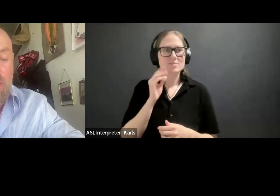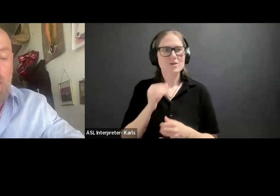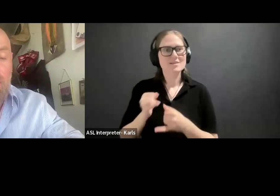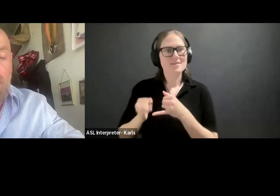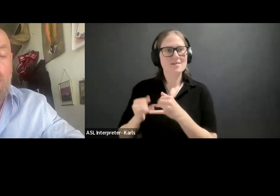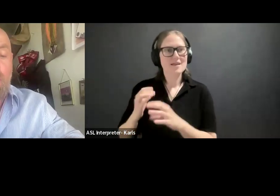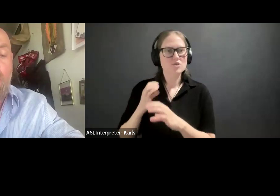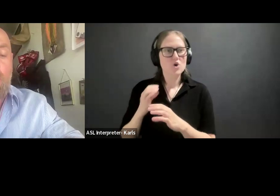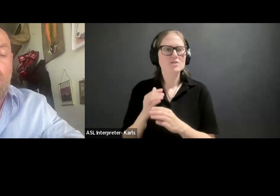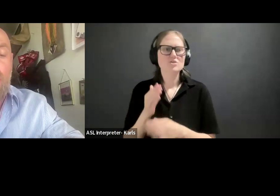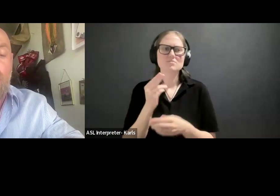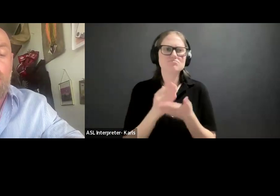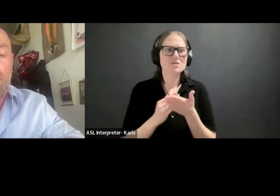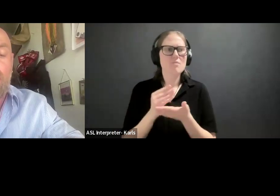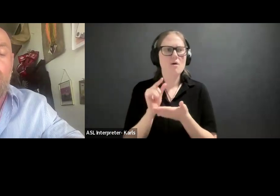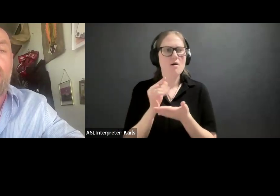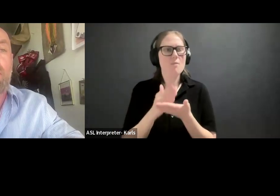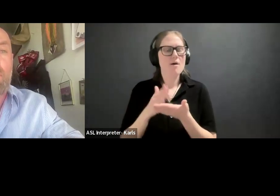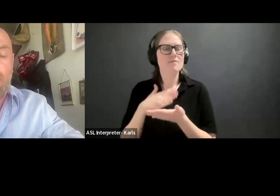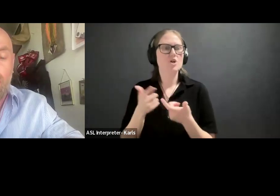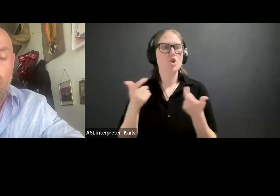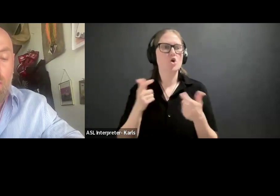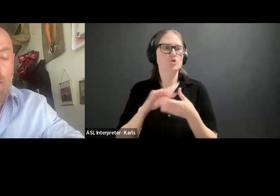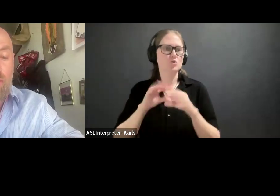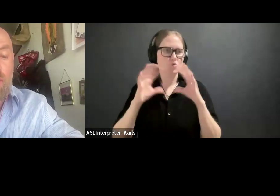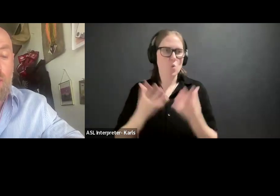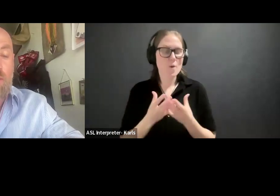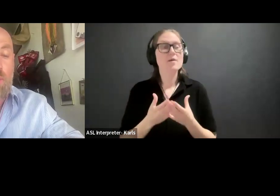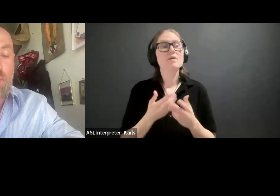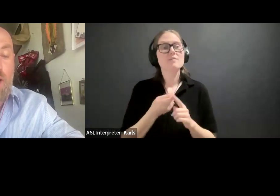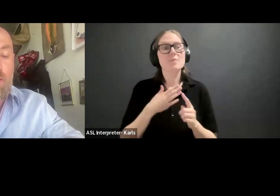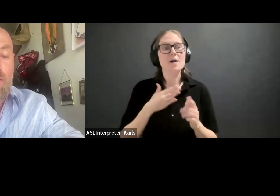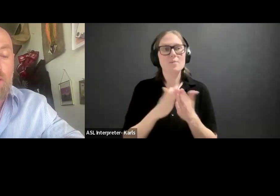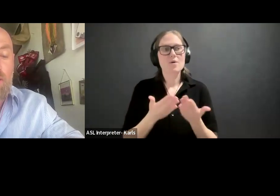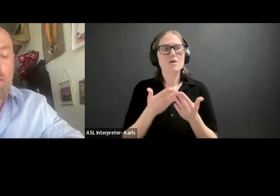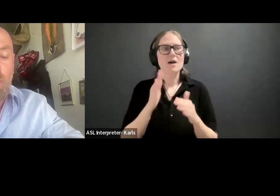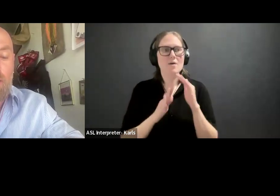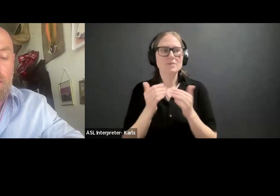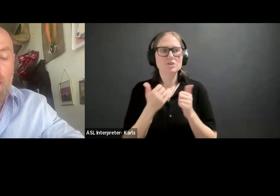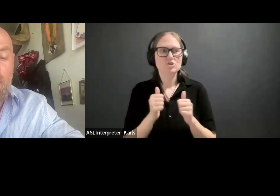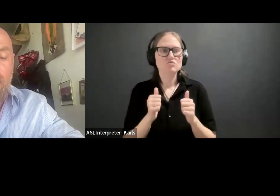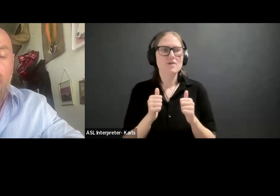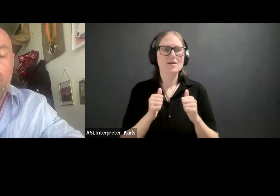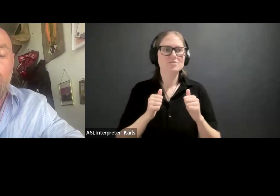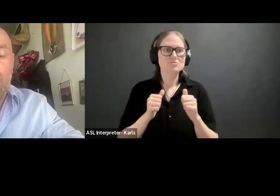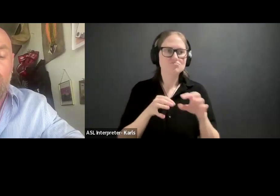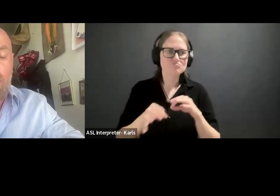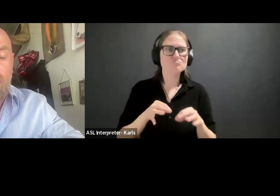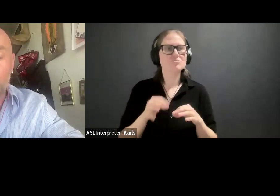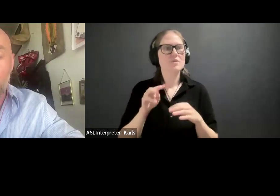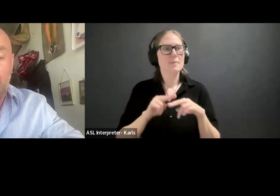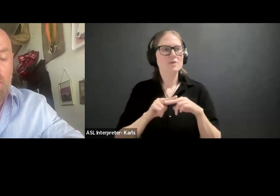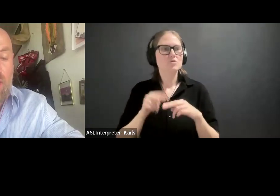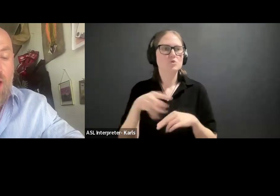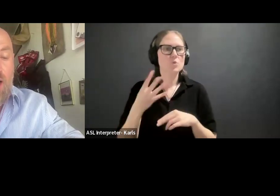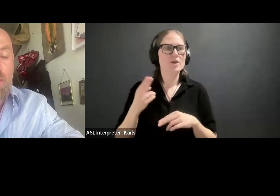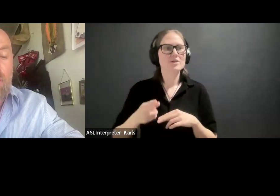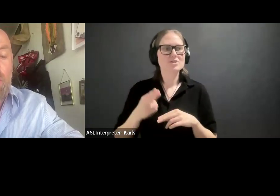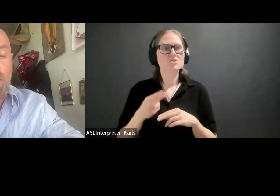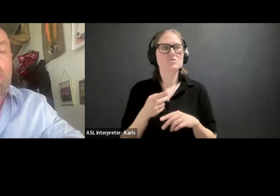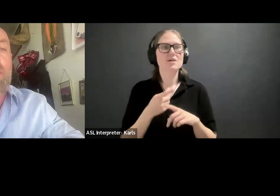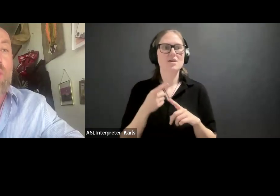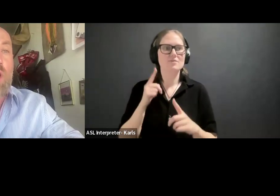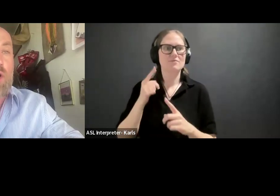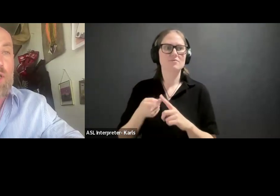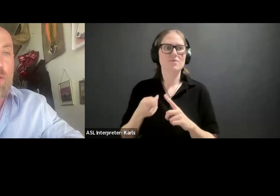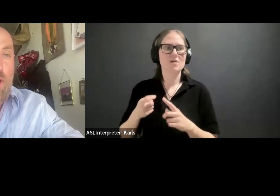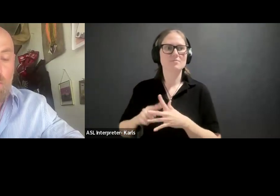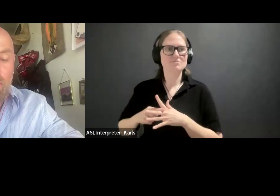Throughout my book, I humbly tried to recover the Metro's queer history from its planning phases to the present day. And through my interpretation of that history, I develop a theory about the queerness of infrastructure